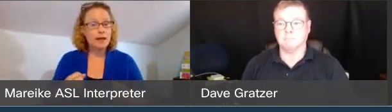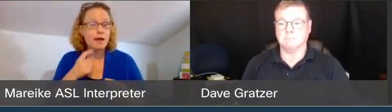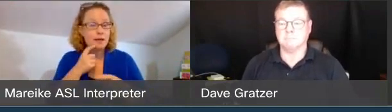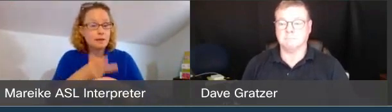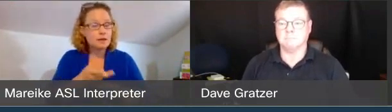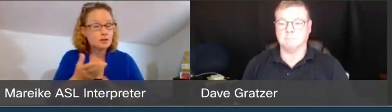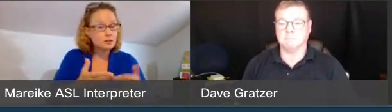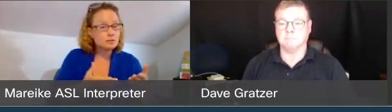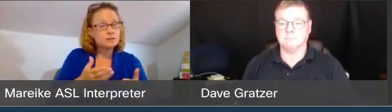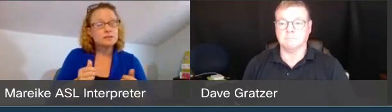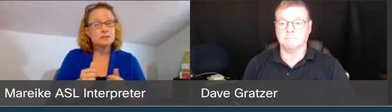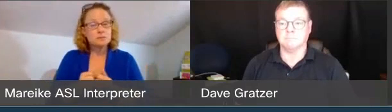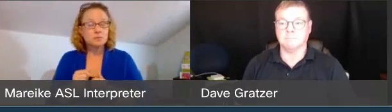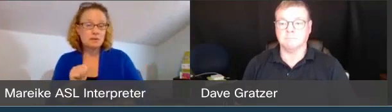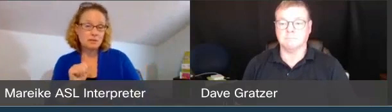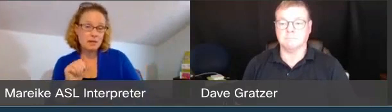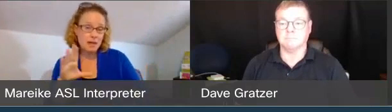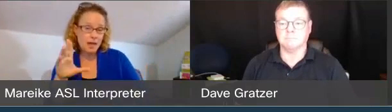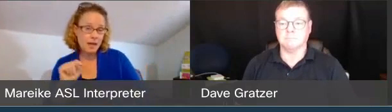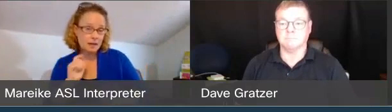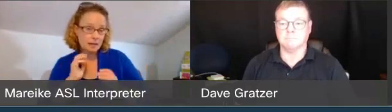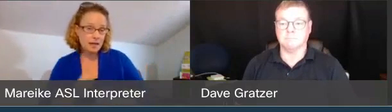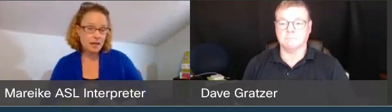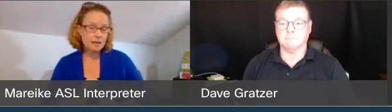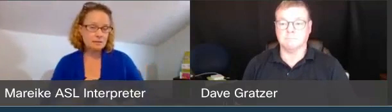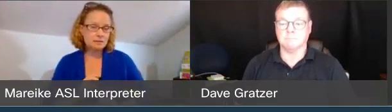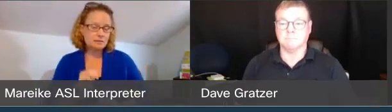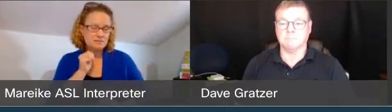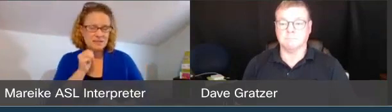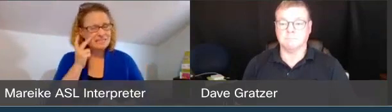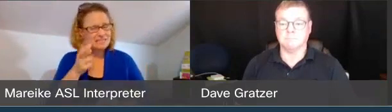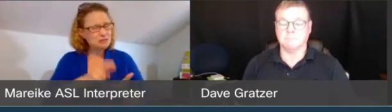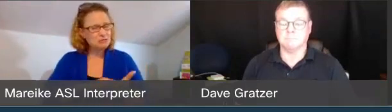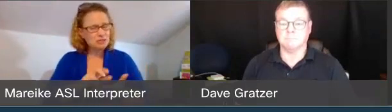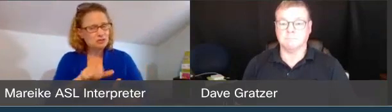I haven't seen, although this doesn't mean it's not happening but I haven't seen the